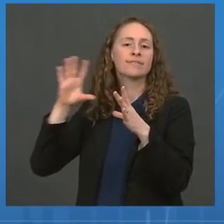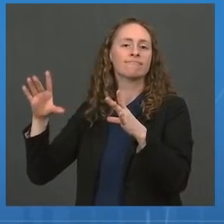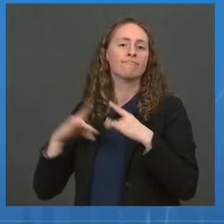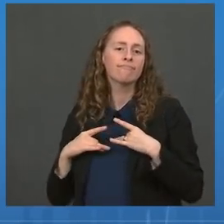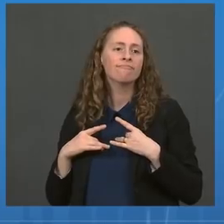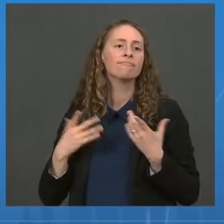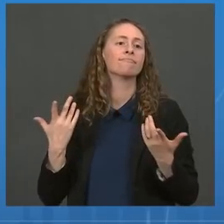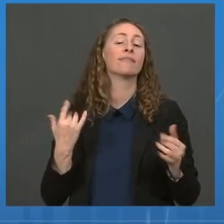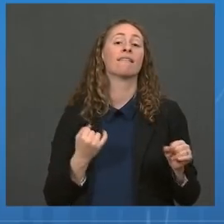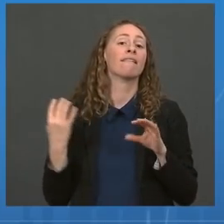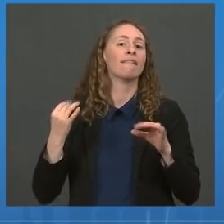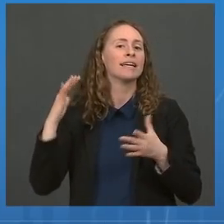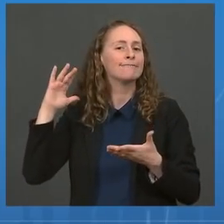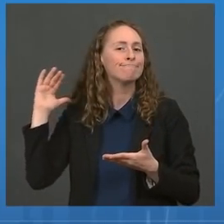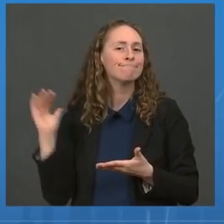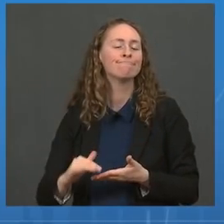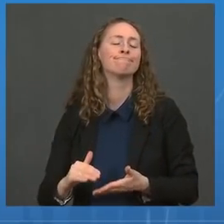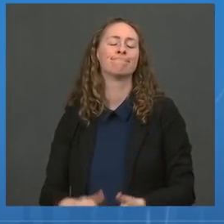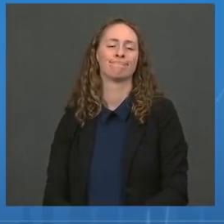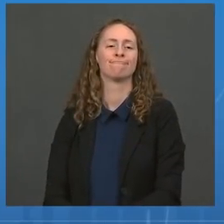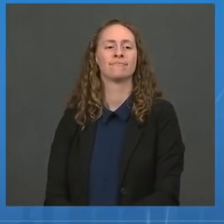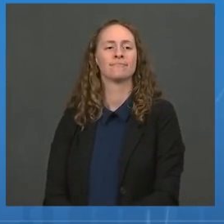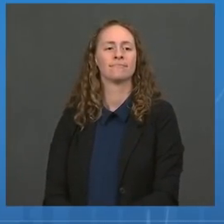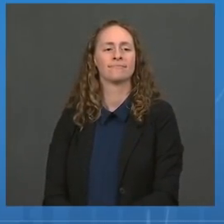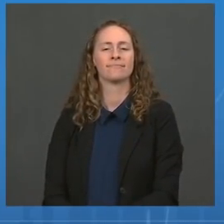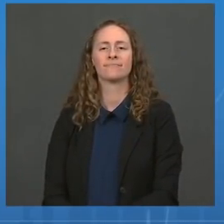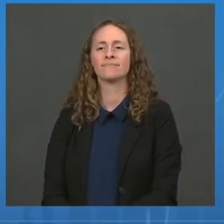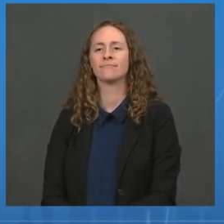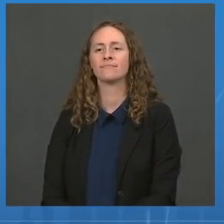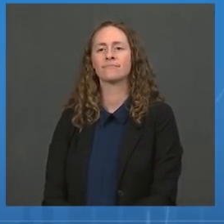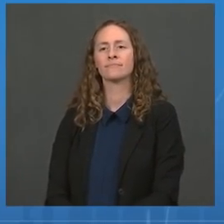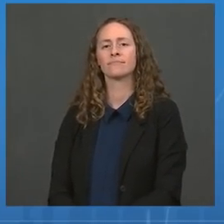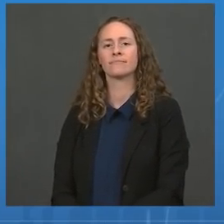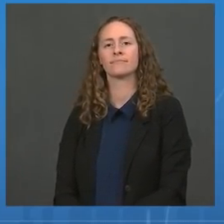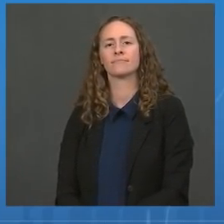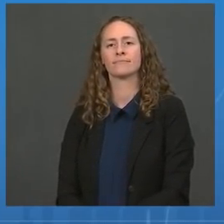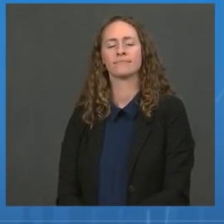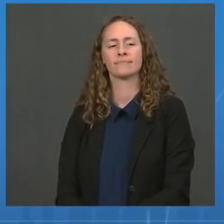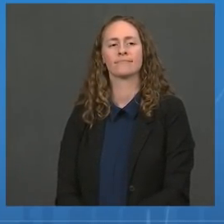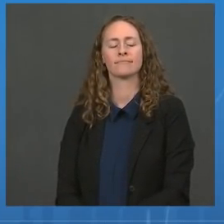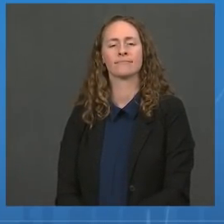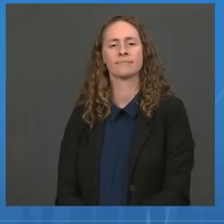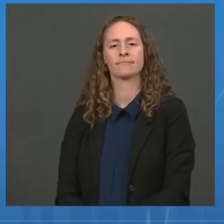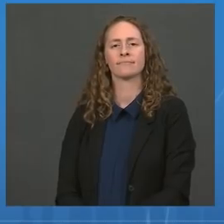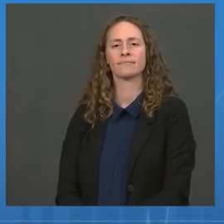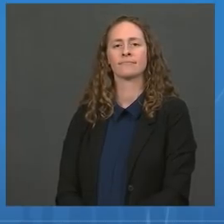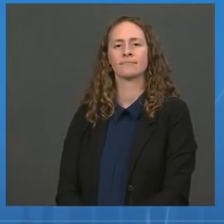Next question. Moderator: A couple more questions. Let's go to Brenda Goodman at WebMD.